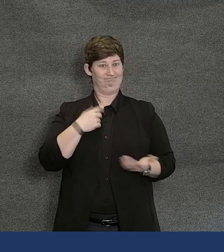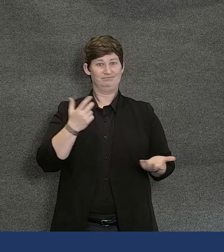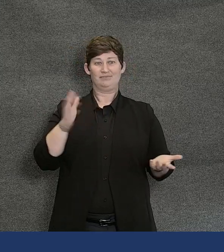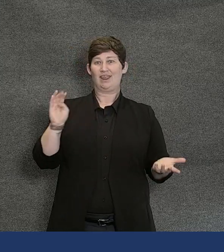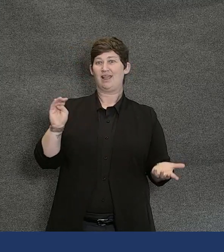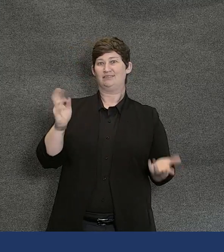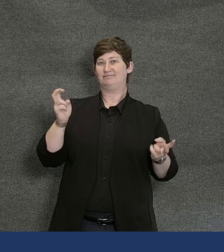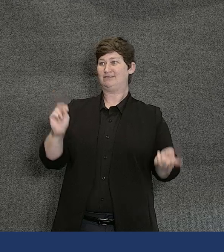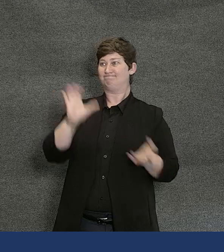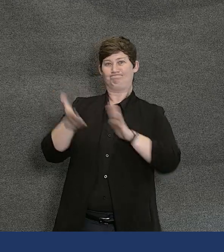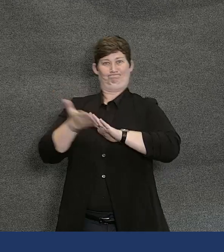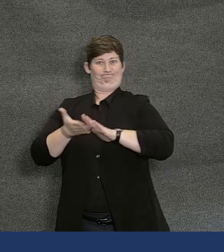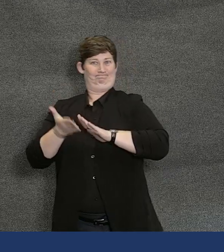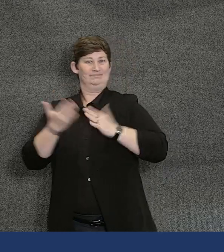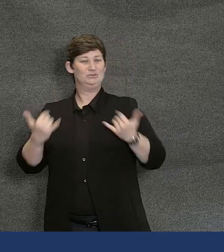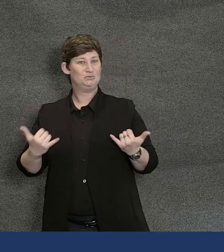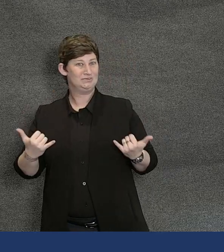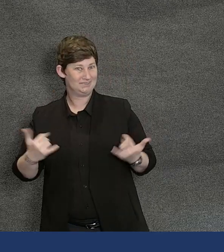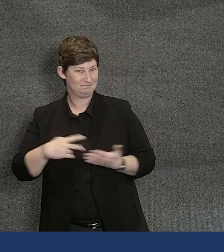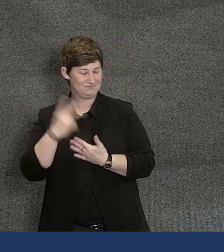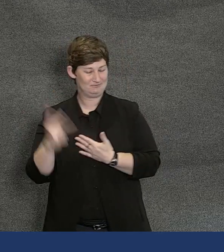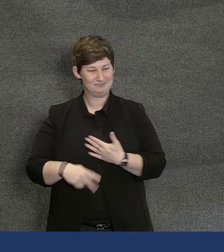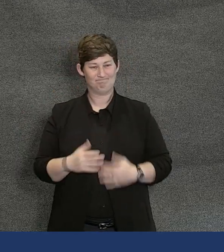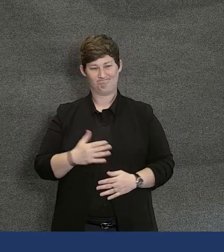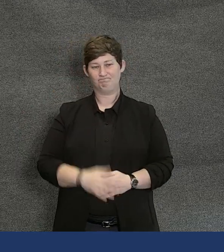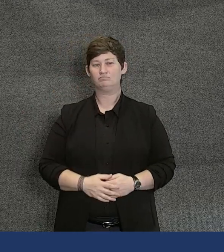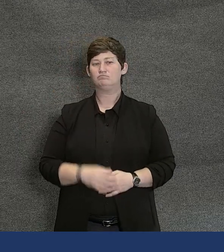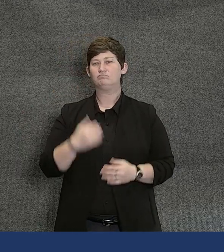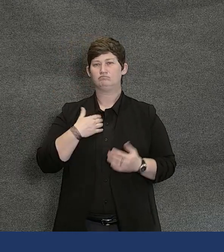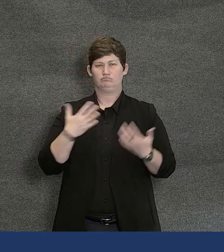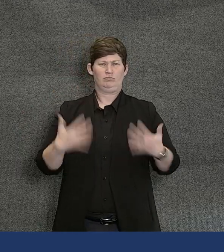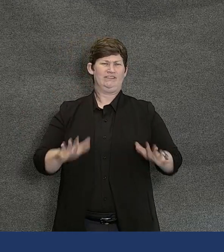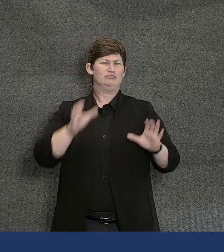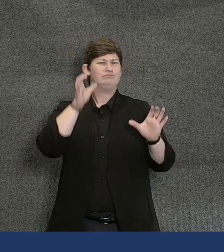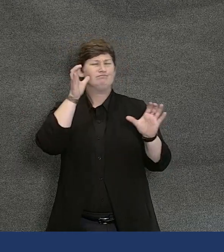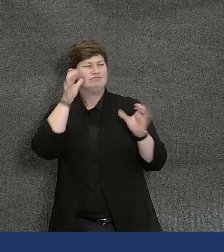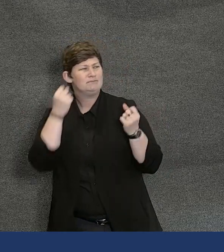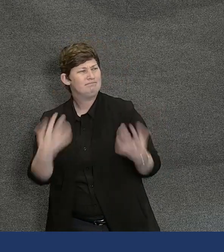I think you'll hear from a wide array of all different types